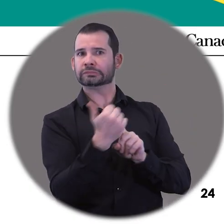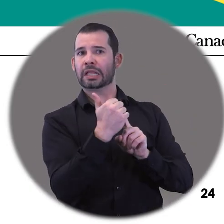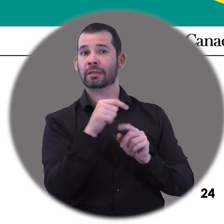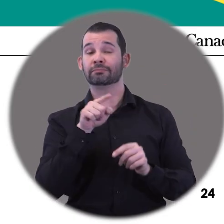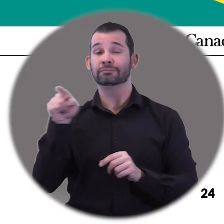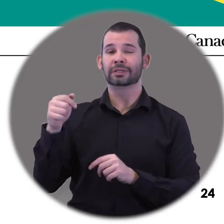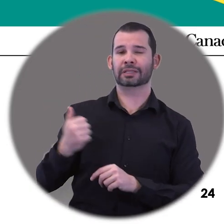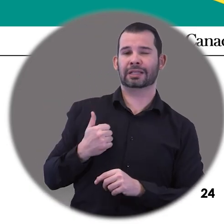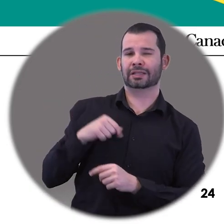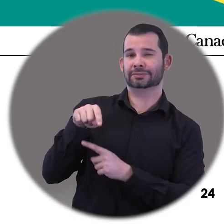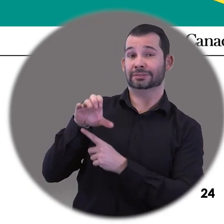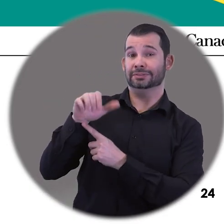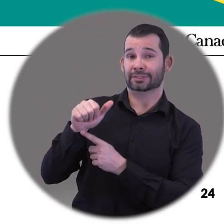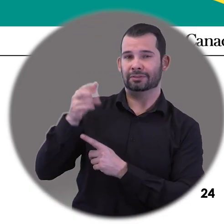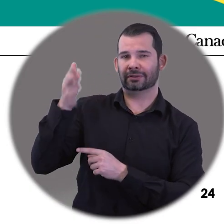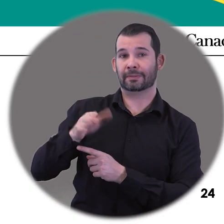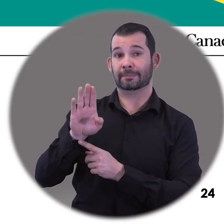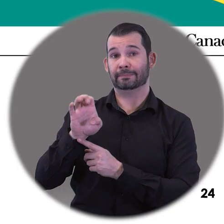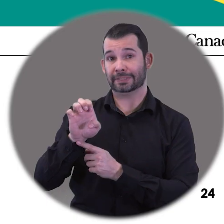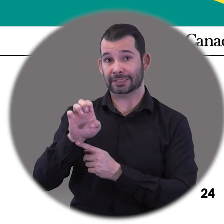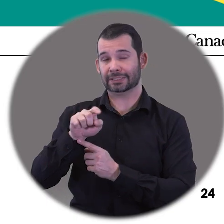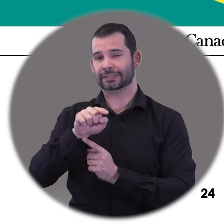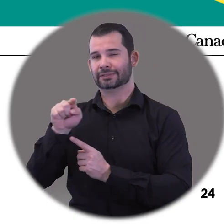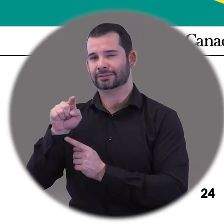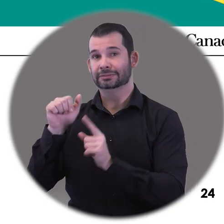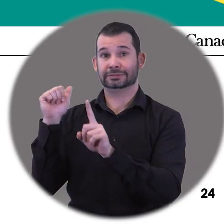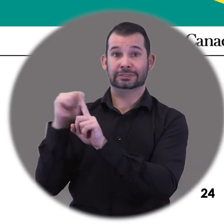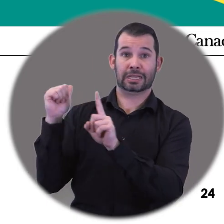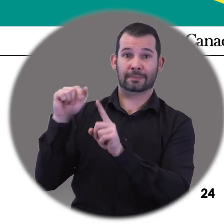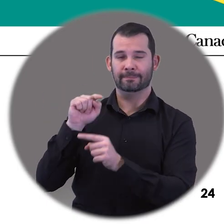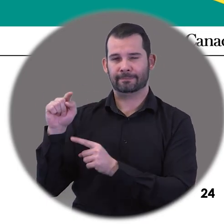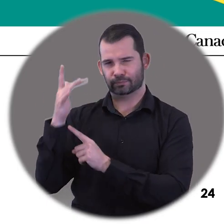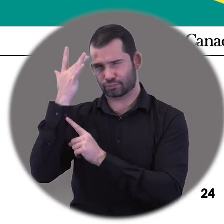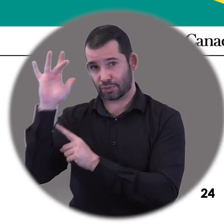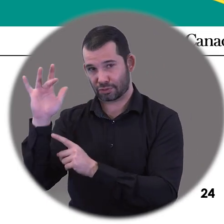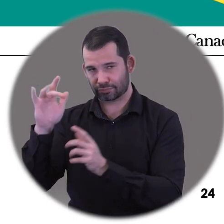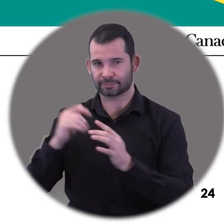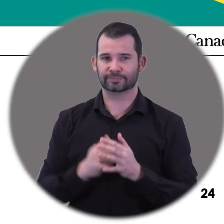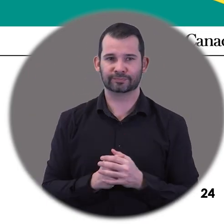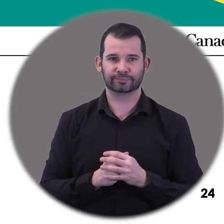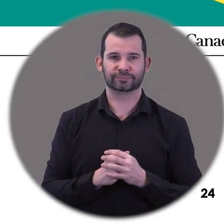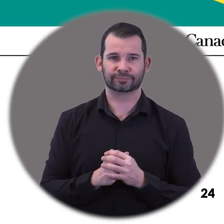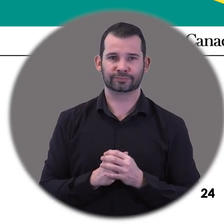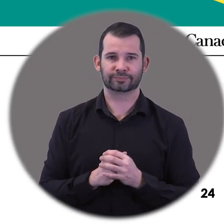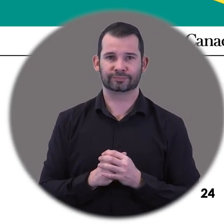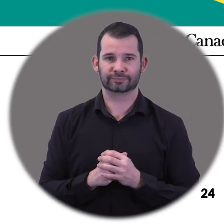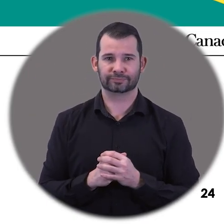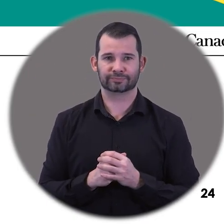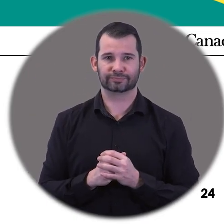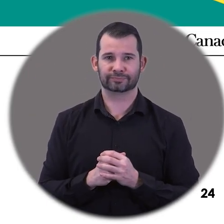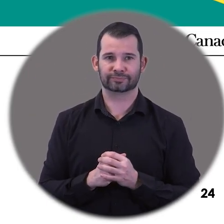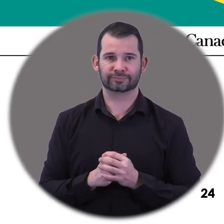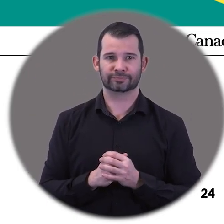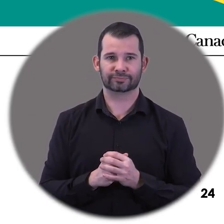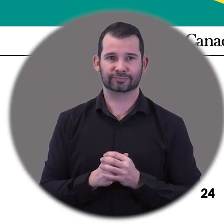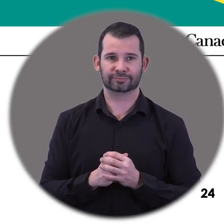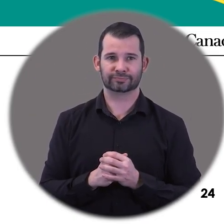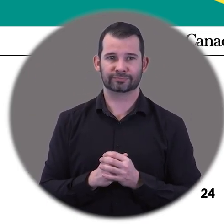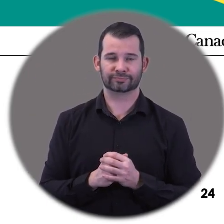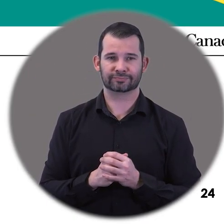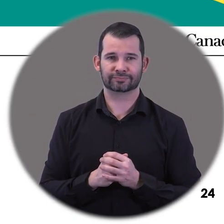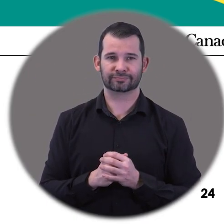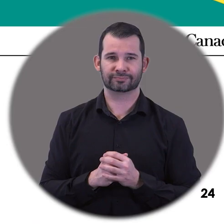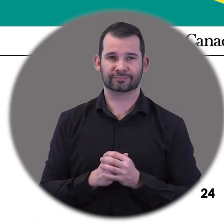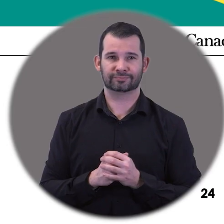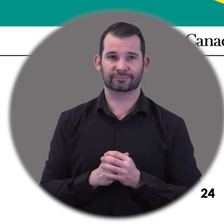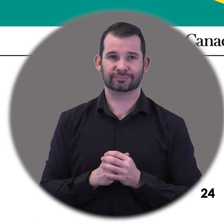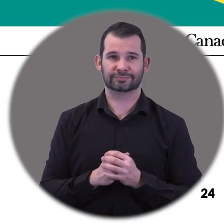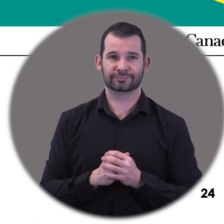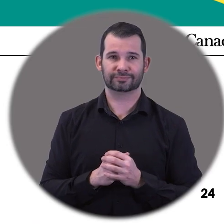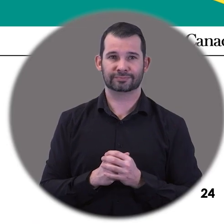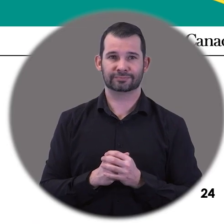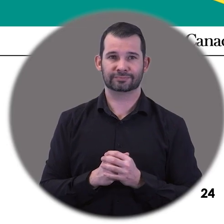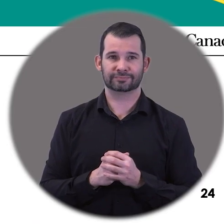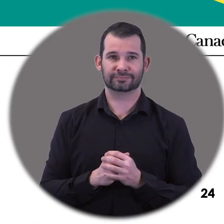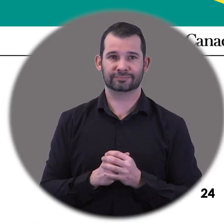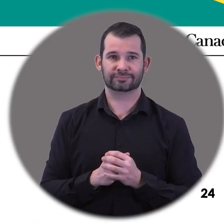at canada.ca/be-scam-smart